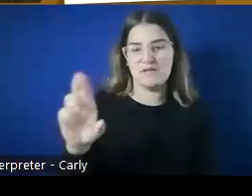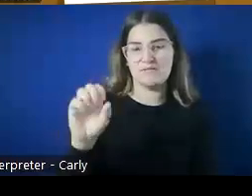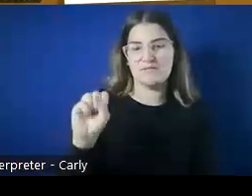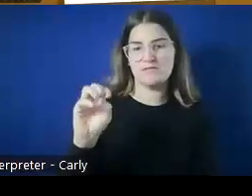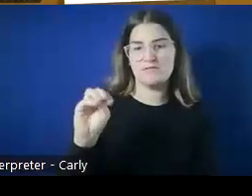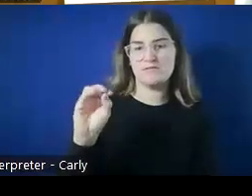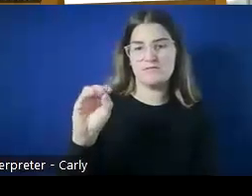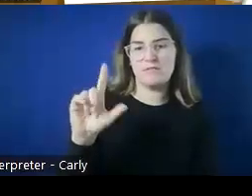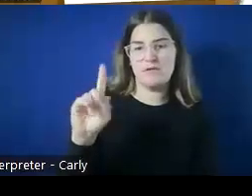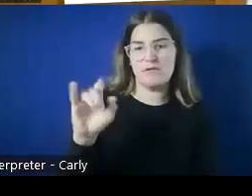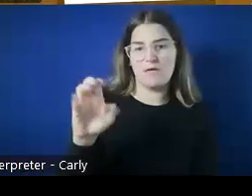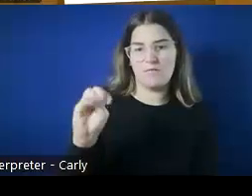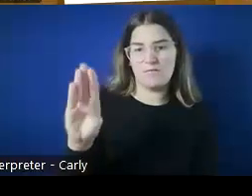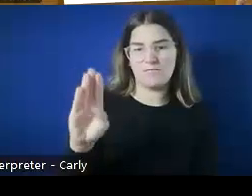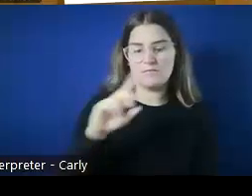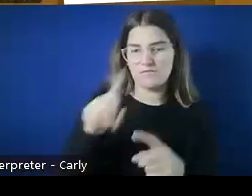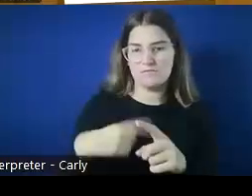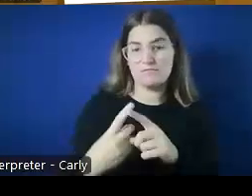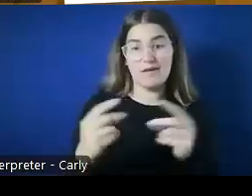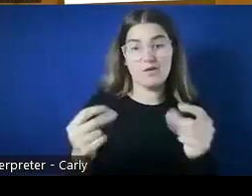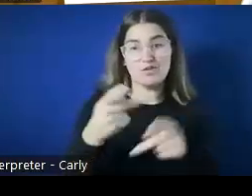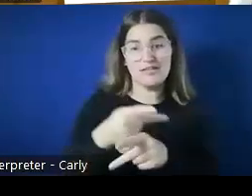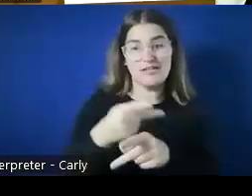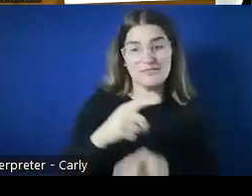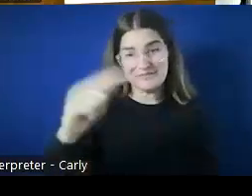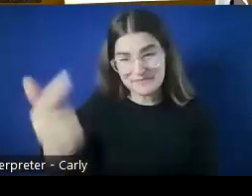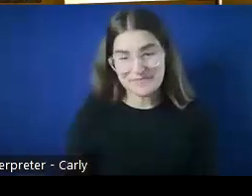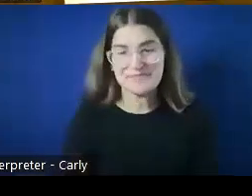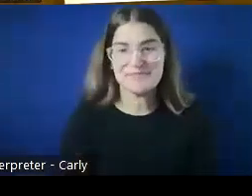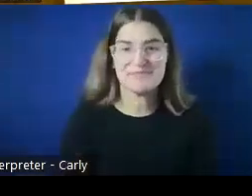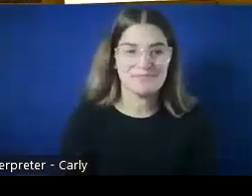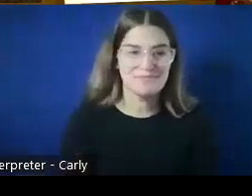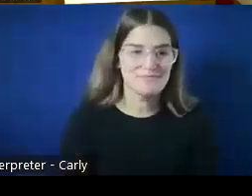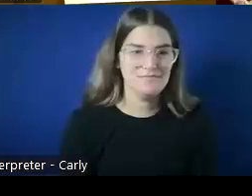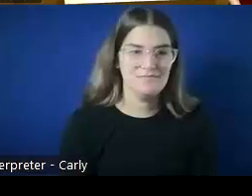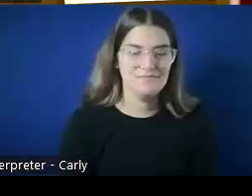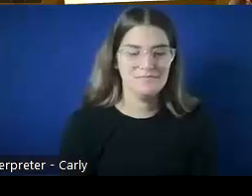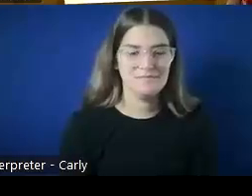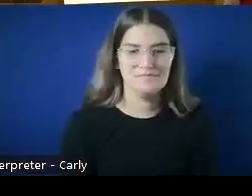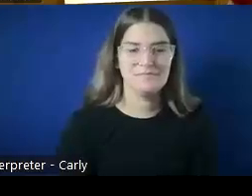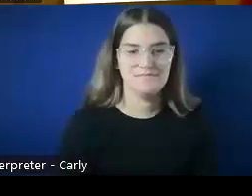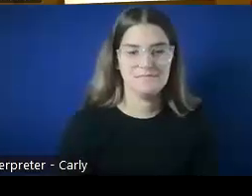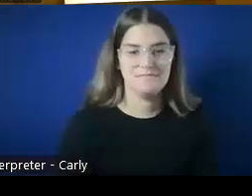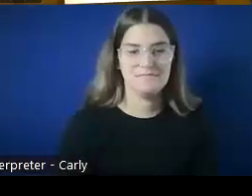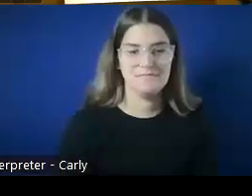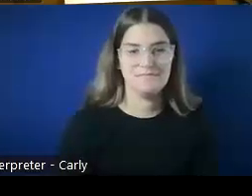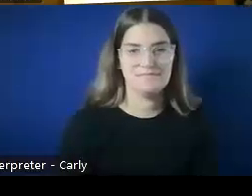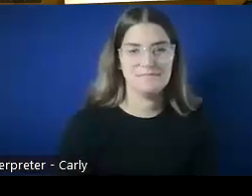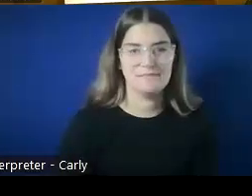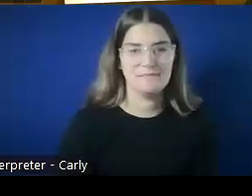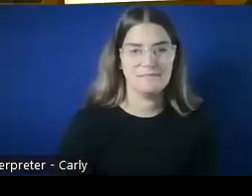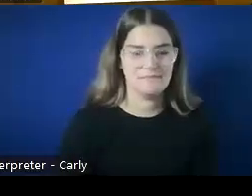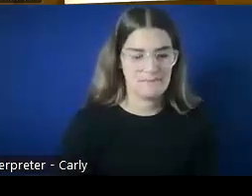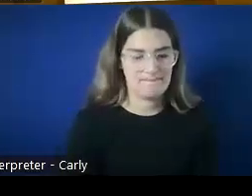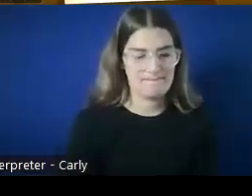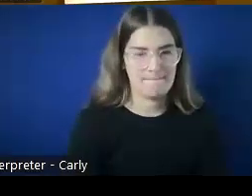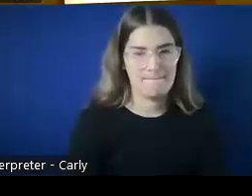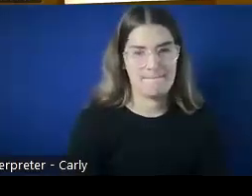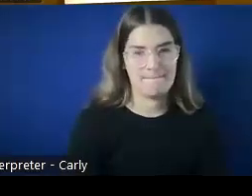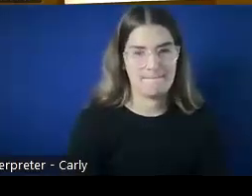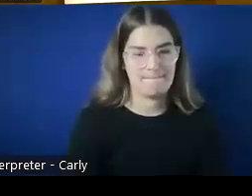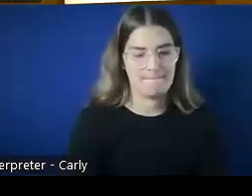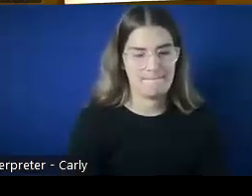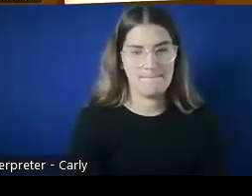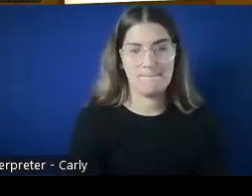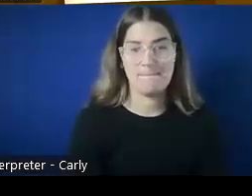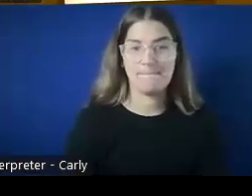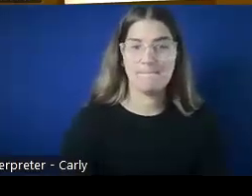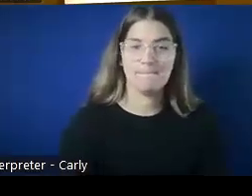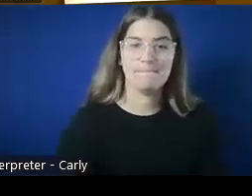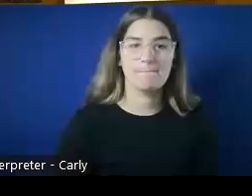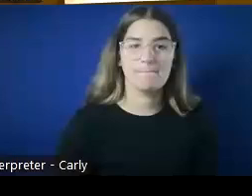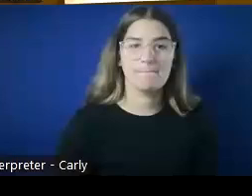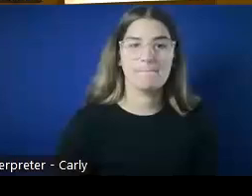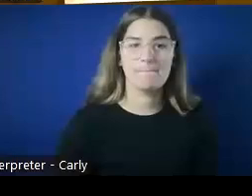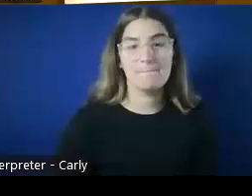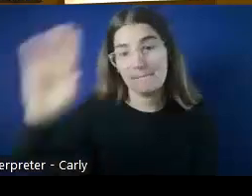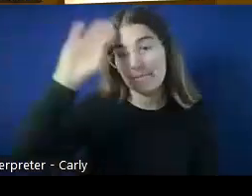Care hi everybody it's great to see you all um you know over the gosh over the last year it's